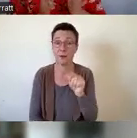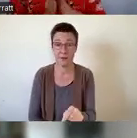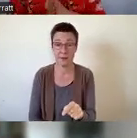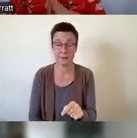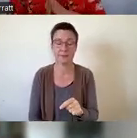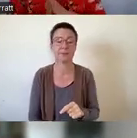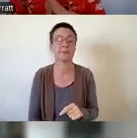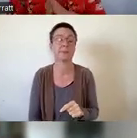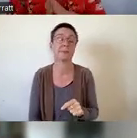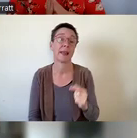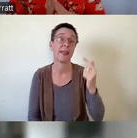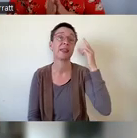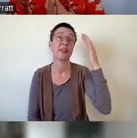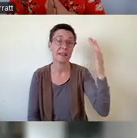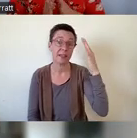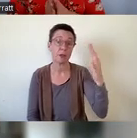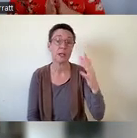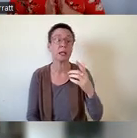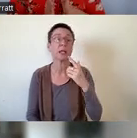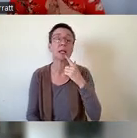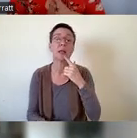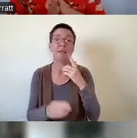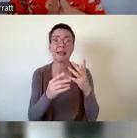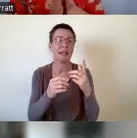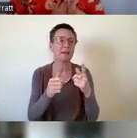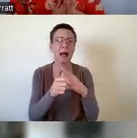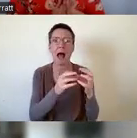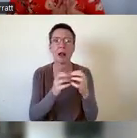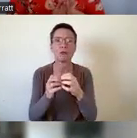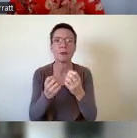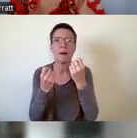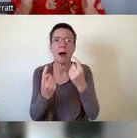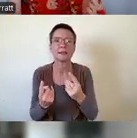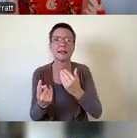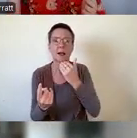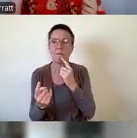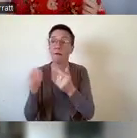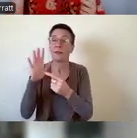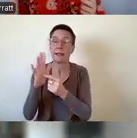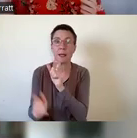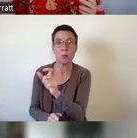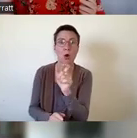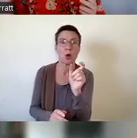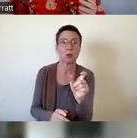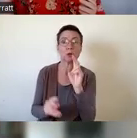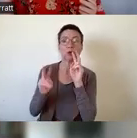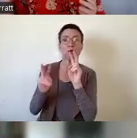The theory is that the algorithm understands enough about keywords to read them without you having hashtags.